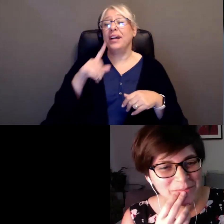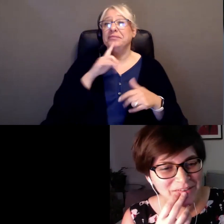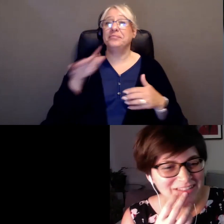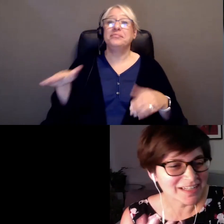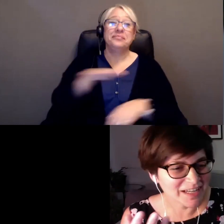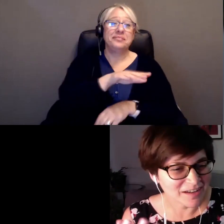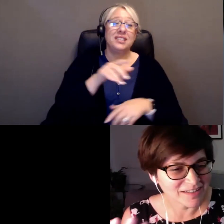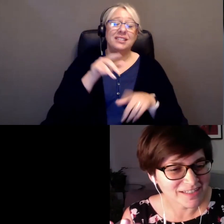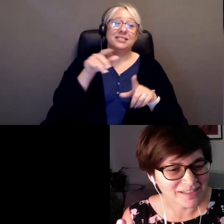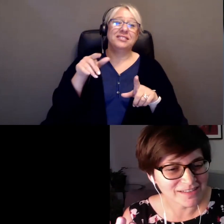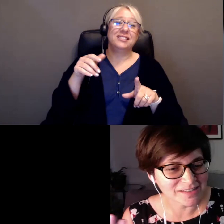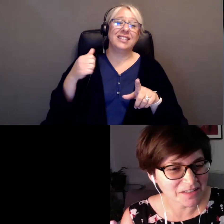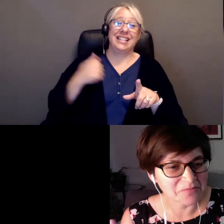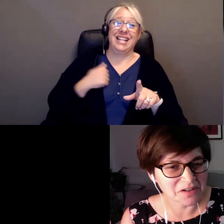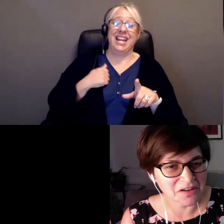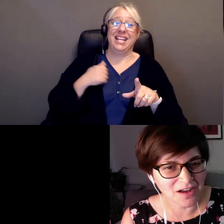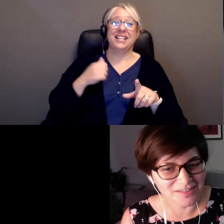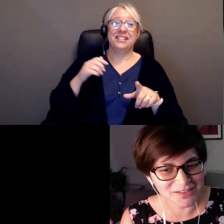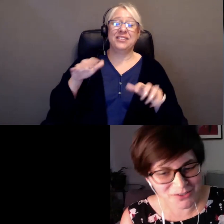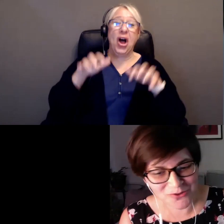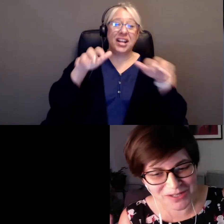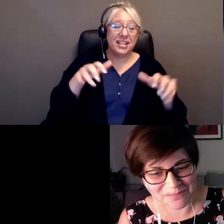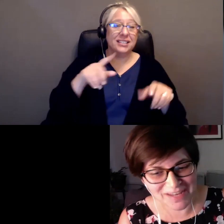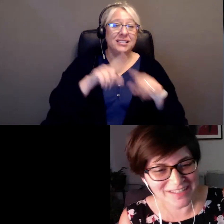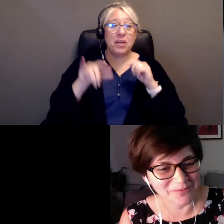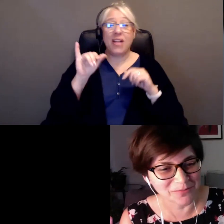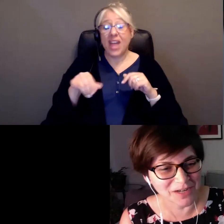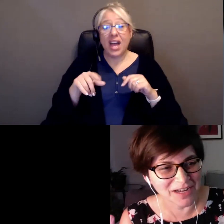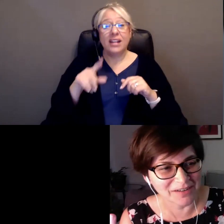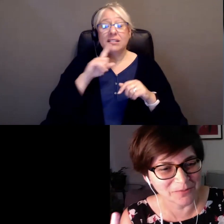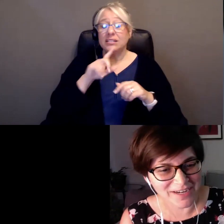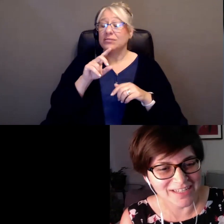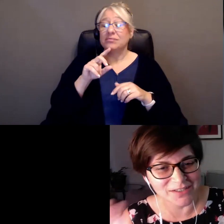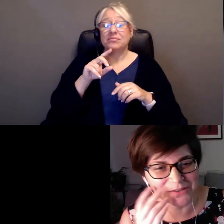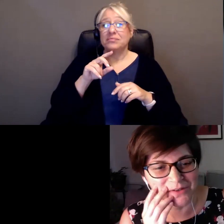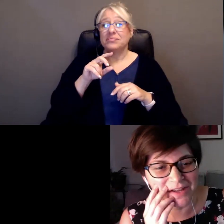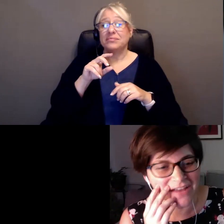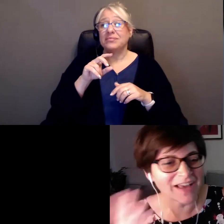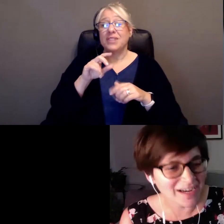but in the Canadian context, it's like a constitutionally embedded right to have